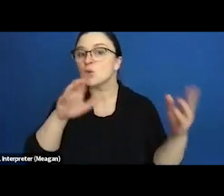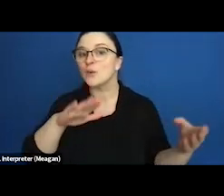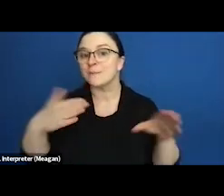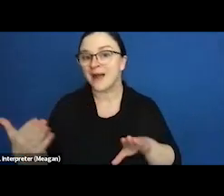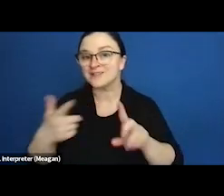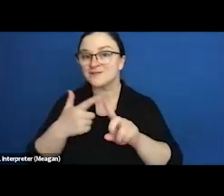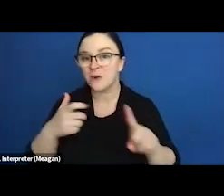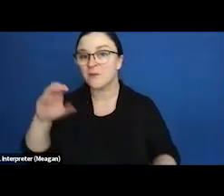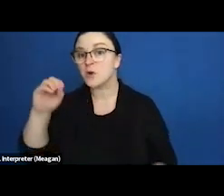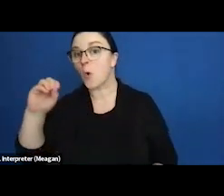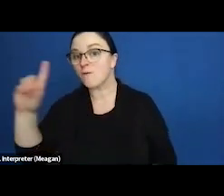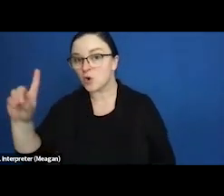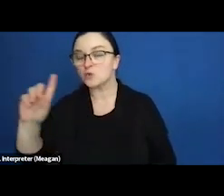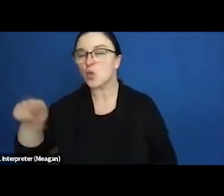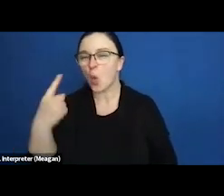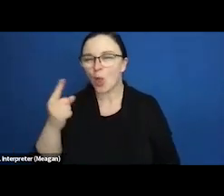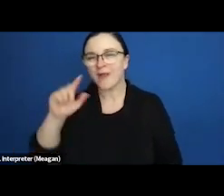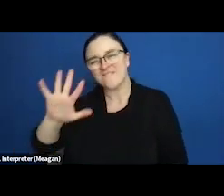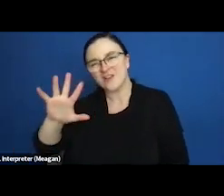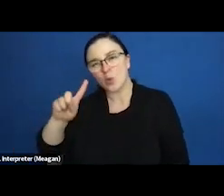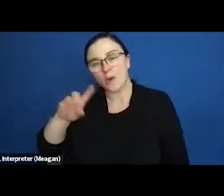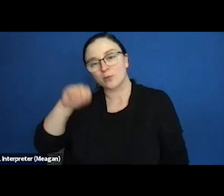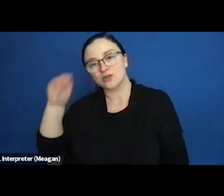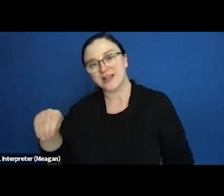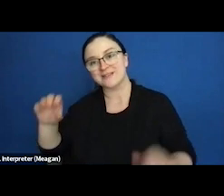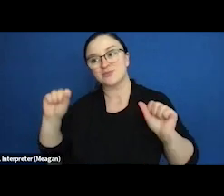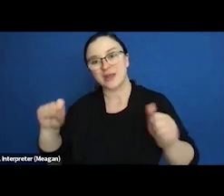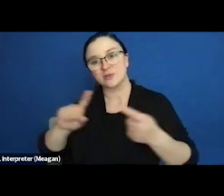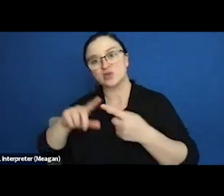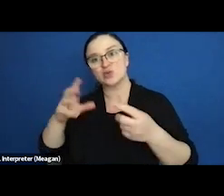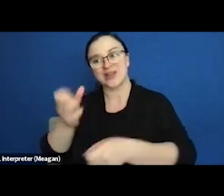only 51% had access treatment prior, in that year prior.